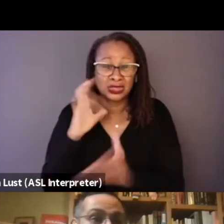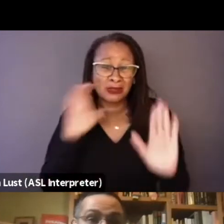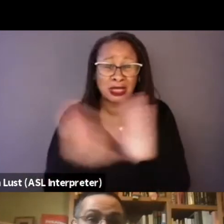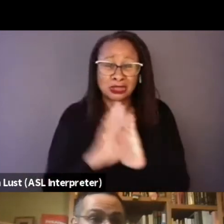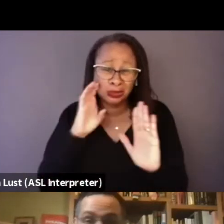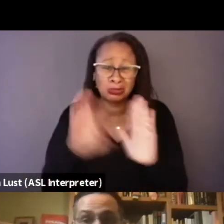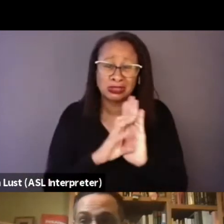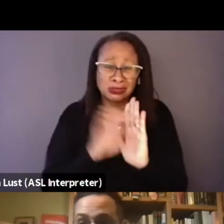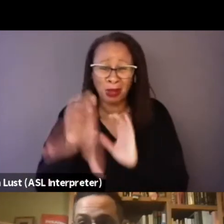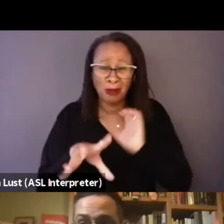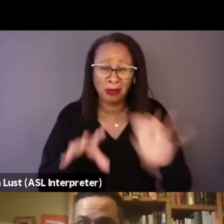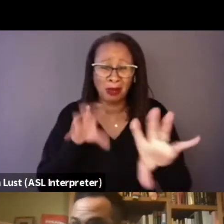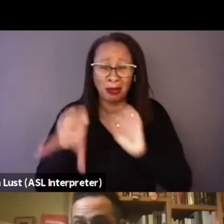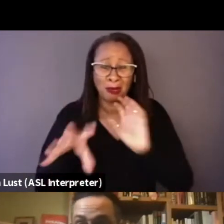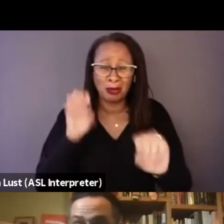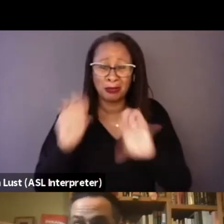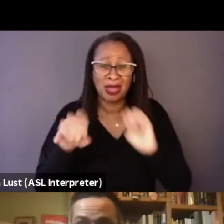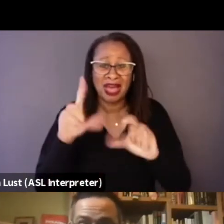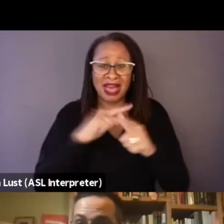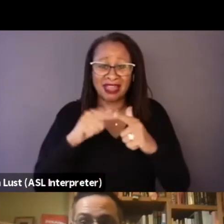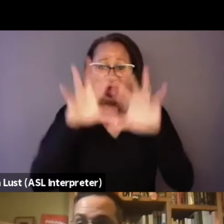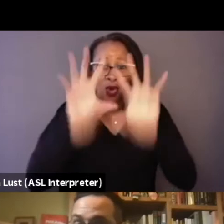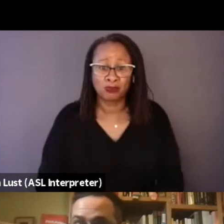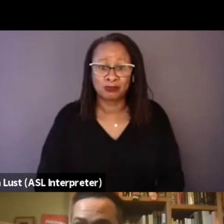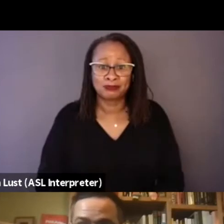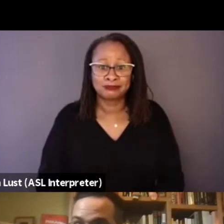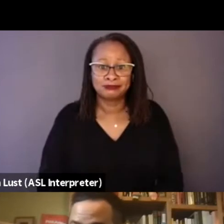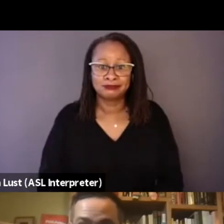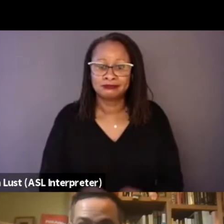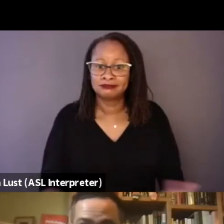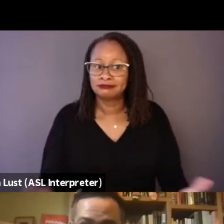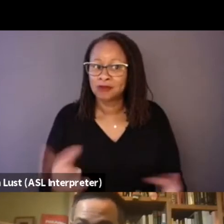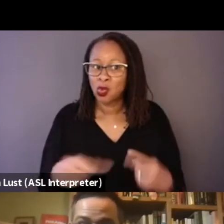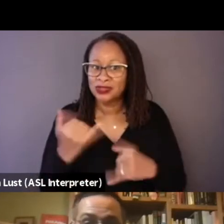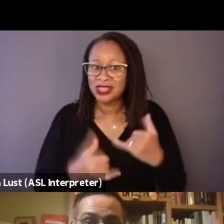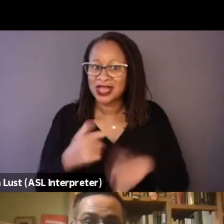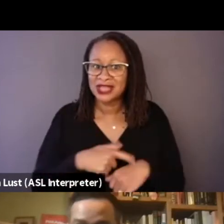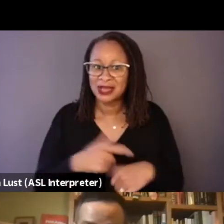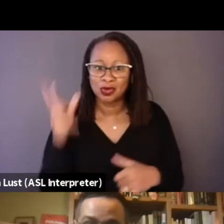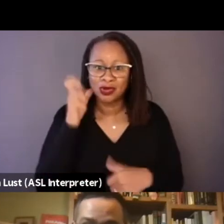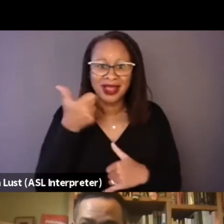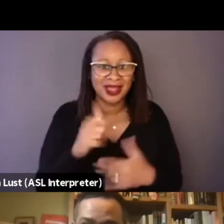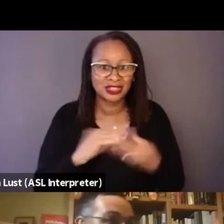and then it's gone. It's just gone. When was the last time anyone heard a story from Afghanistan